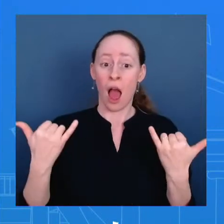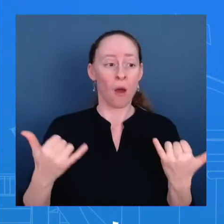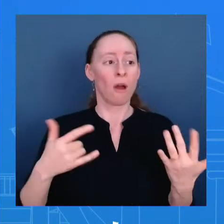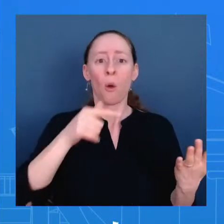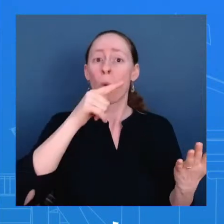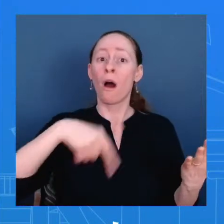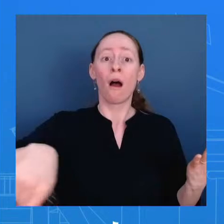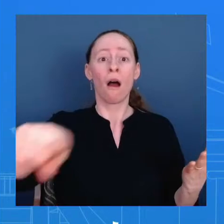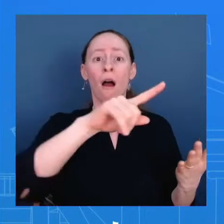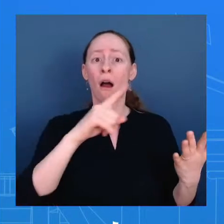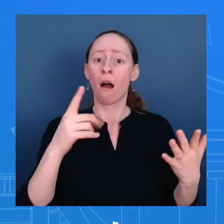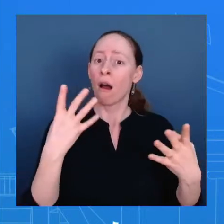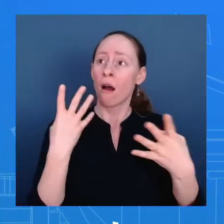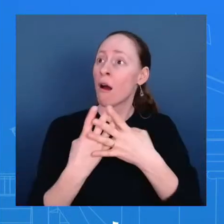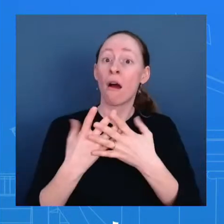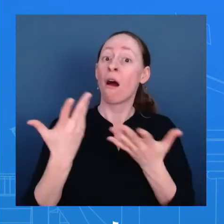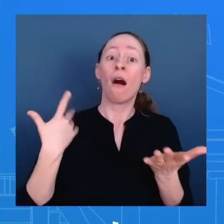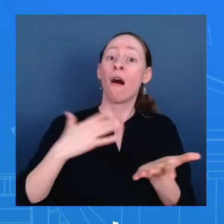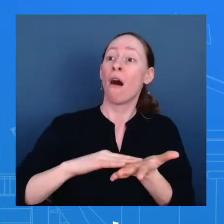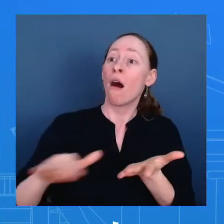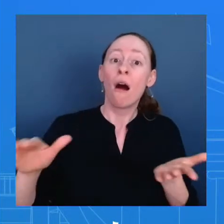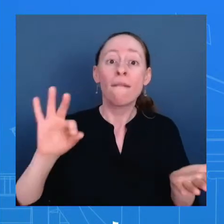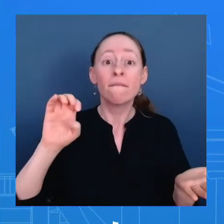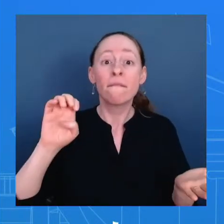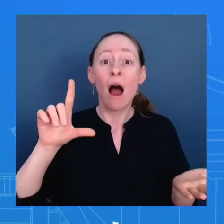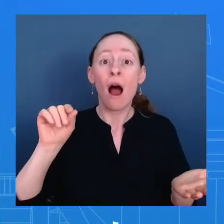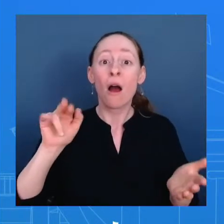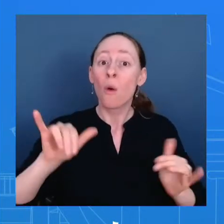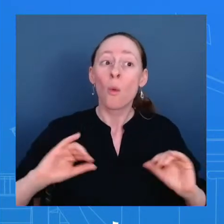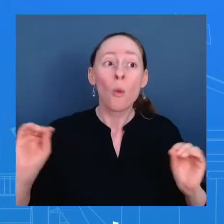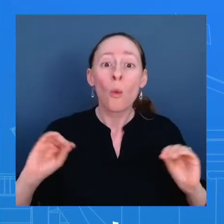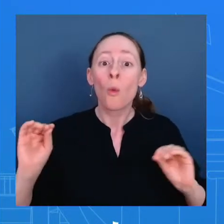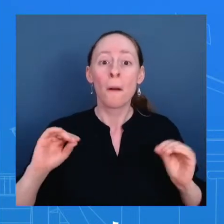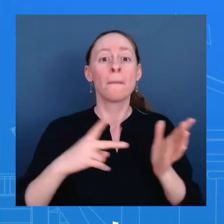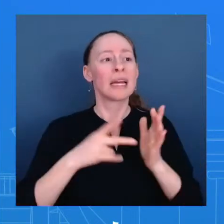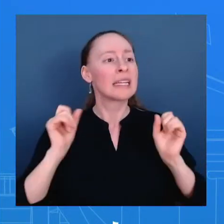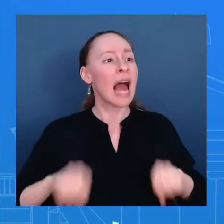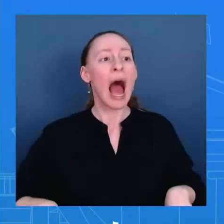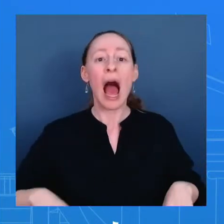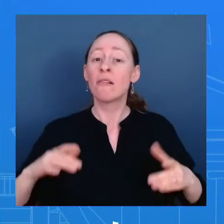The reality is, while white, Black, and brown people use marijuana at similar rates,